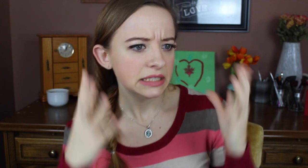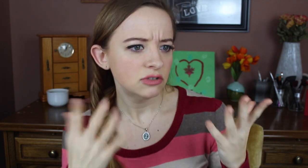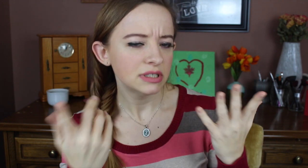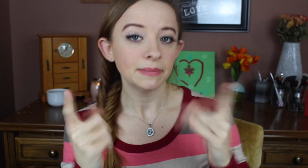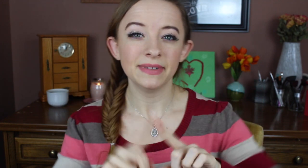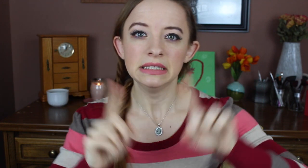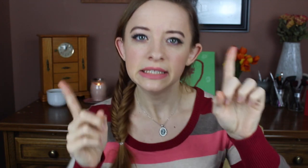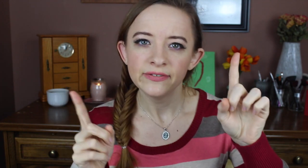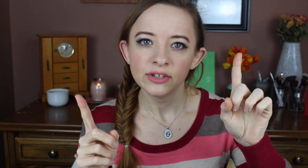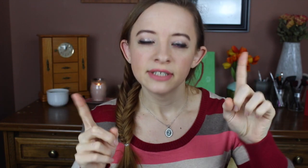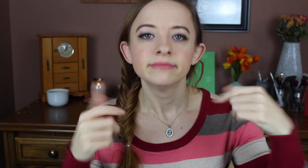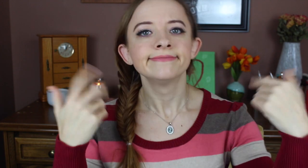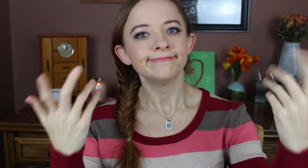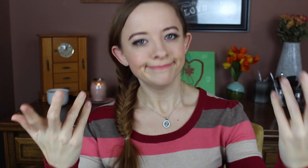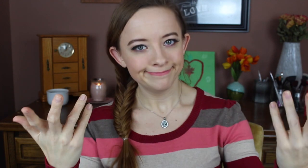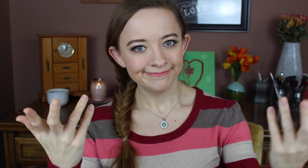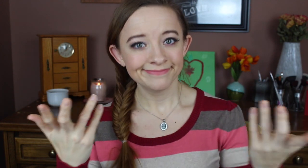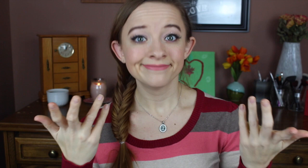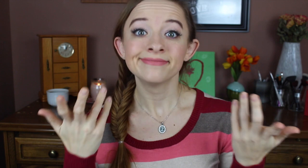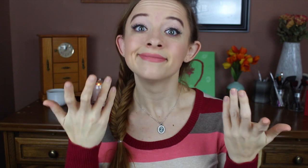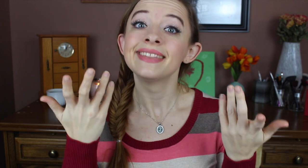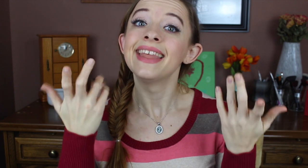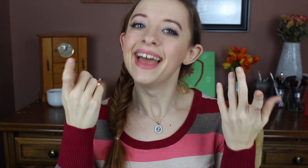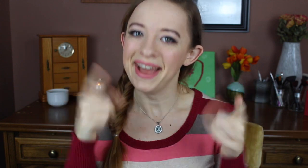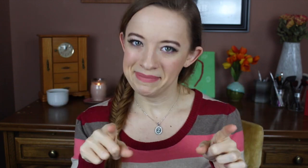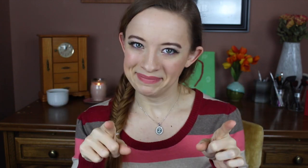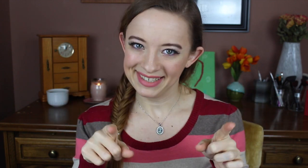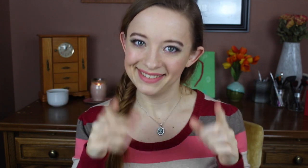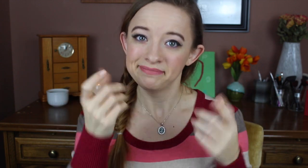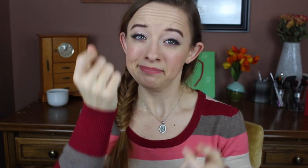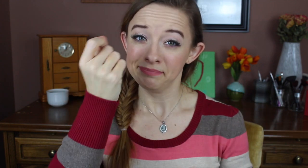signing, but my teacher does something different. So